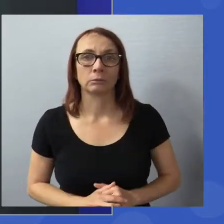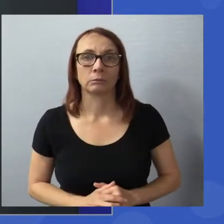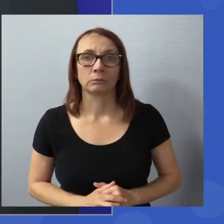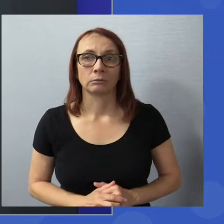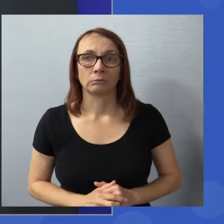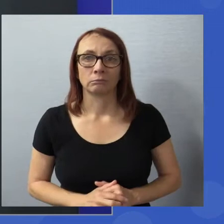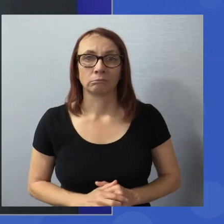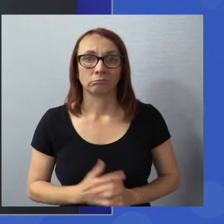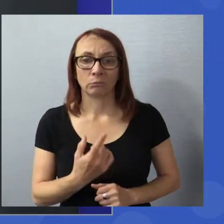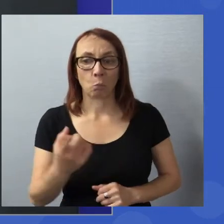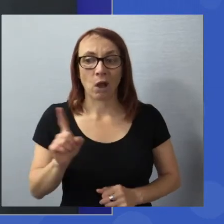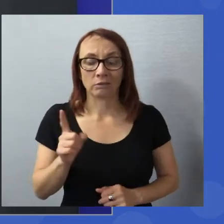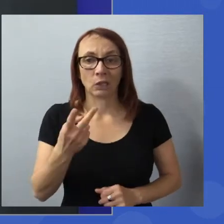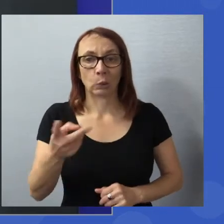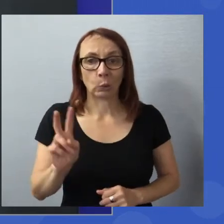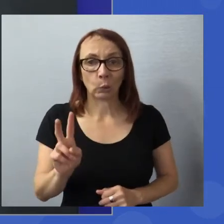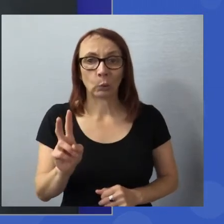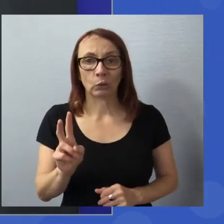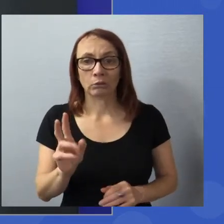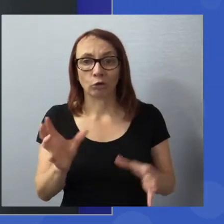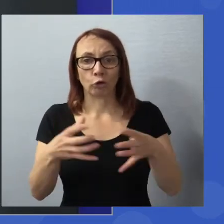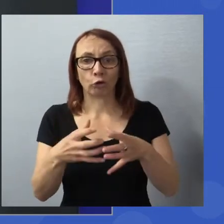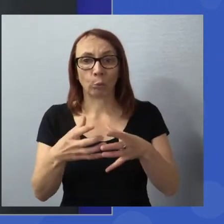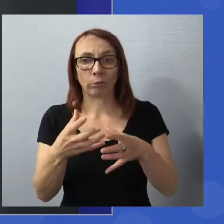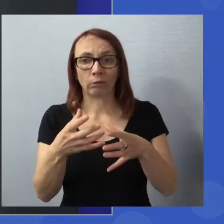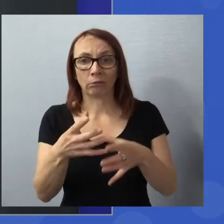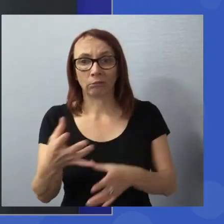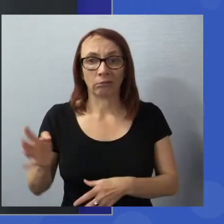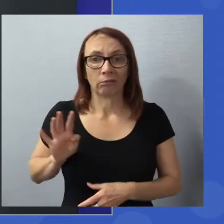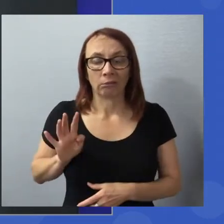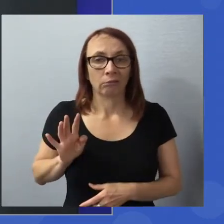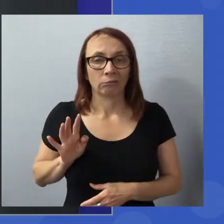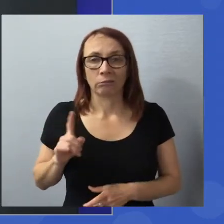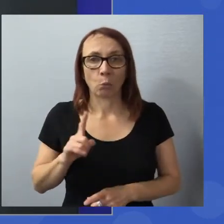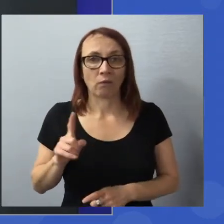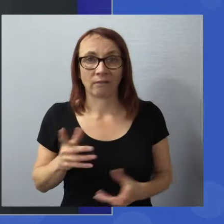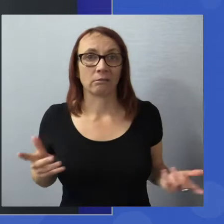1 or a 2 or as a group again that's completely up to you but yeah I think we